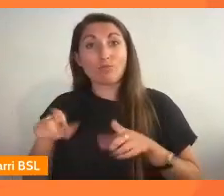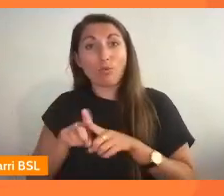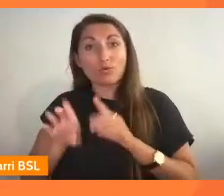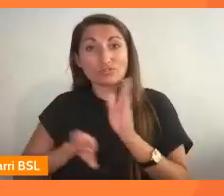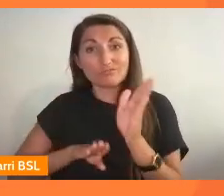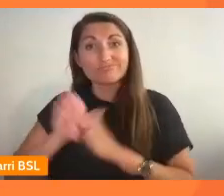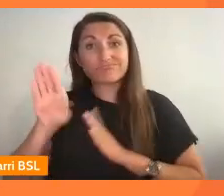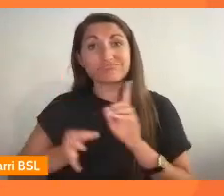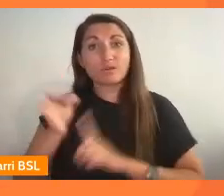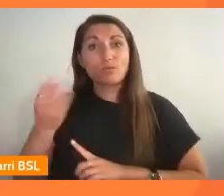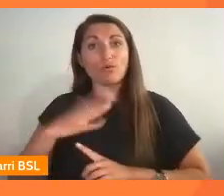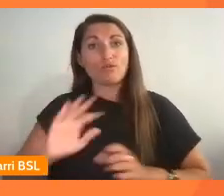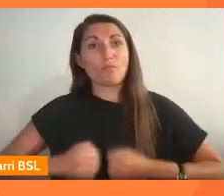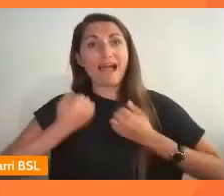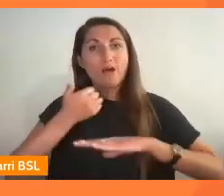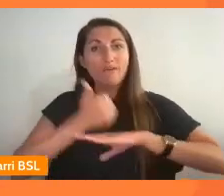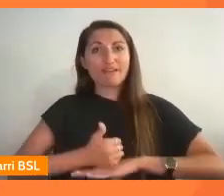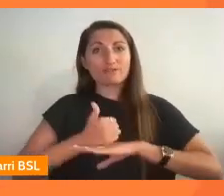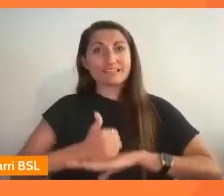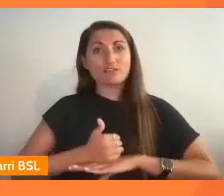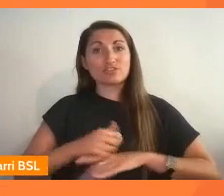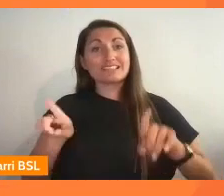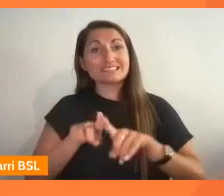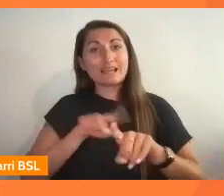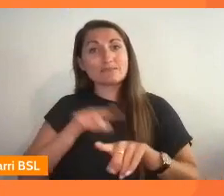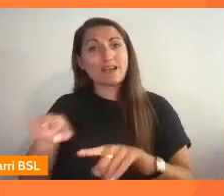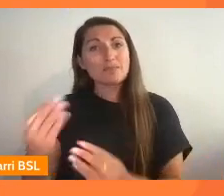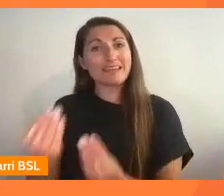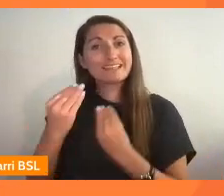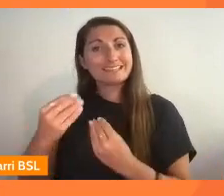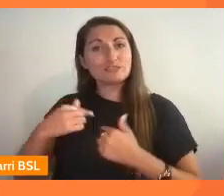and teaches us something incredible and amazing,